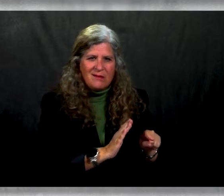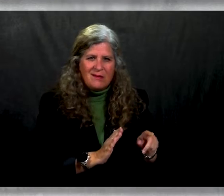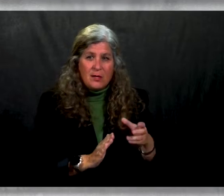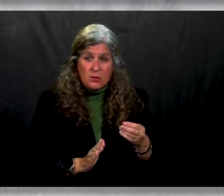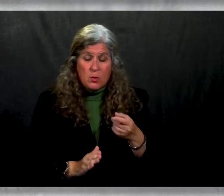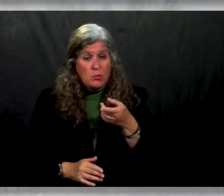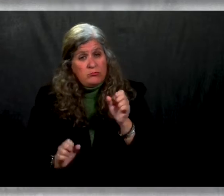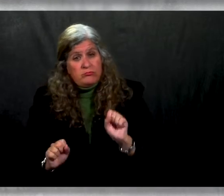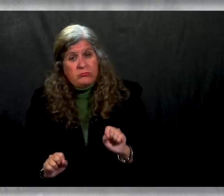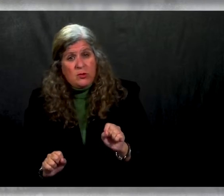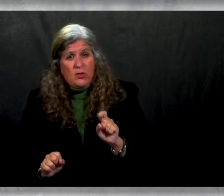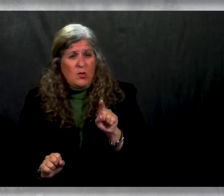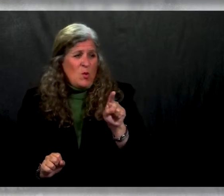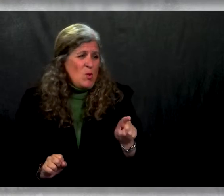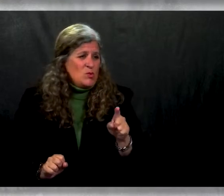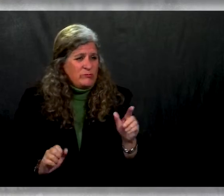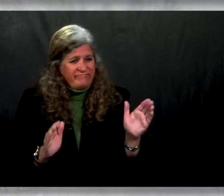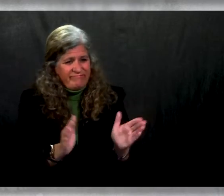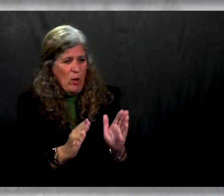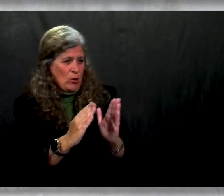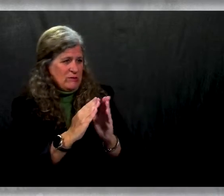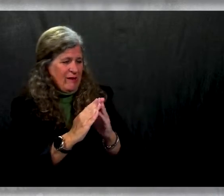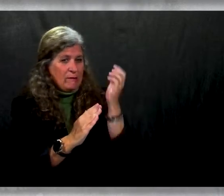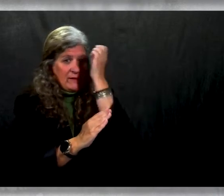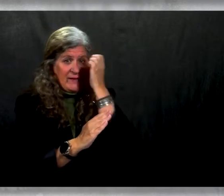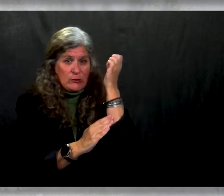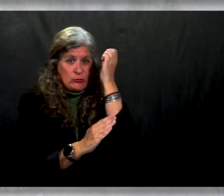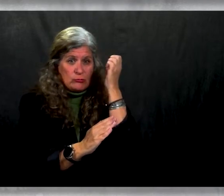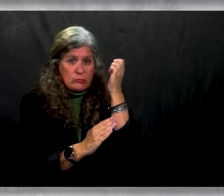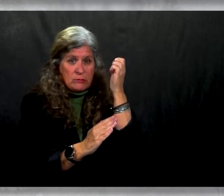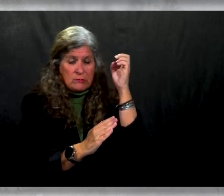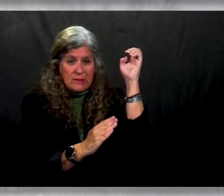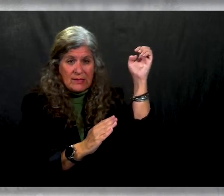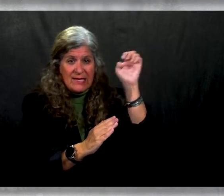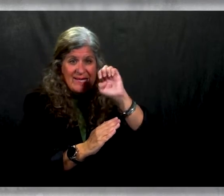to many little places throughout Eastern Europe and find a small memorial.